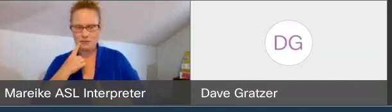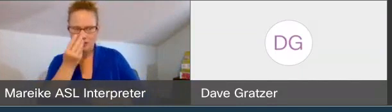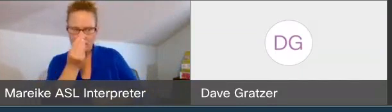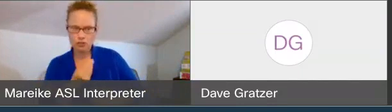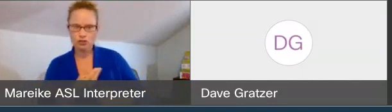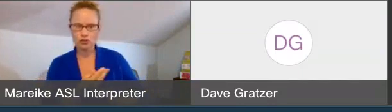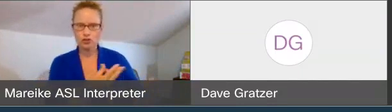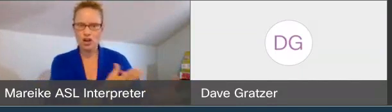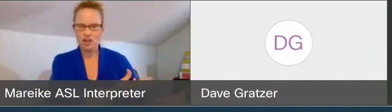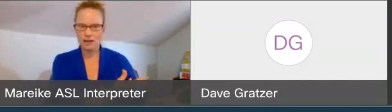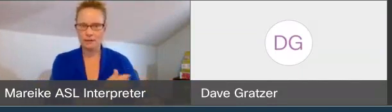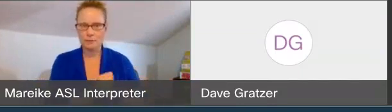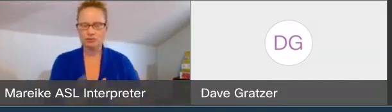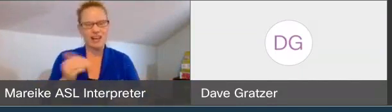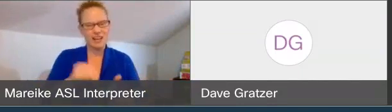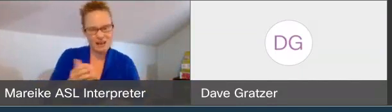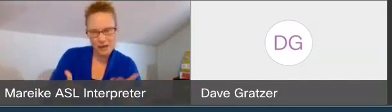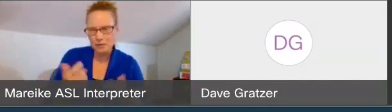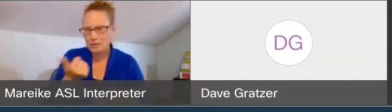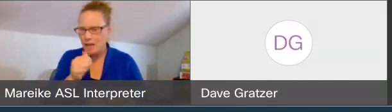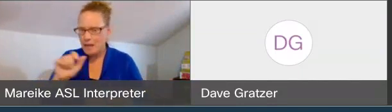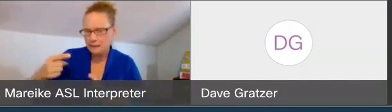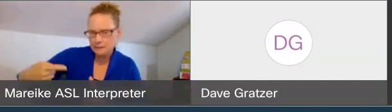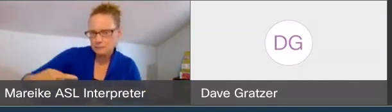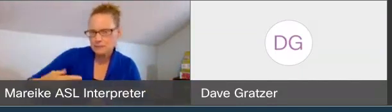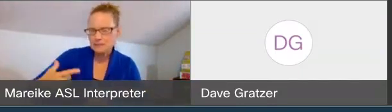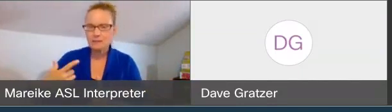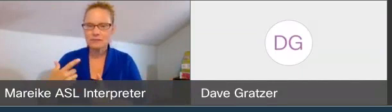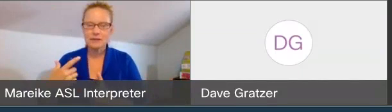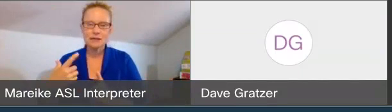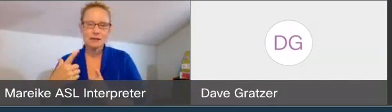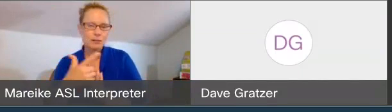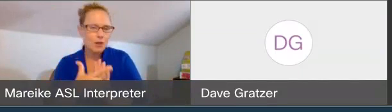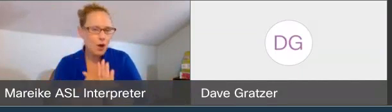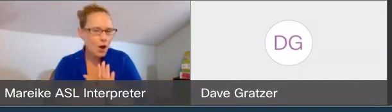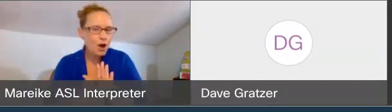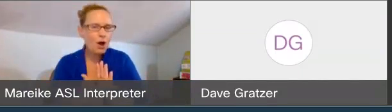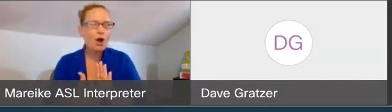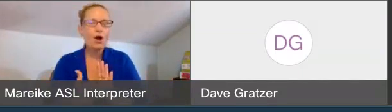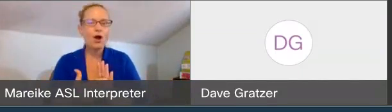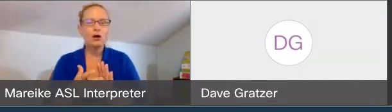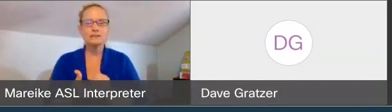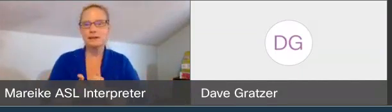And again, might there be any specific statutes or laws that sort of help with this process?